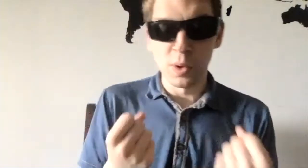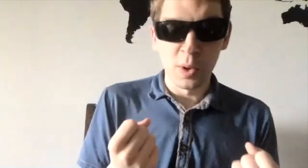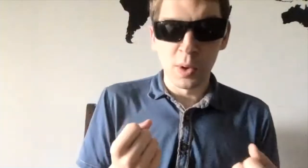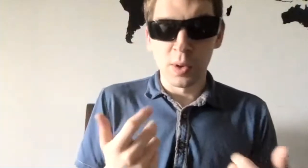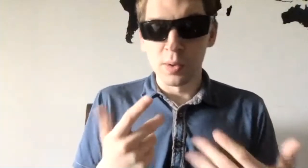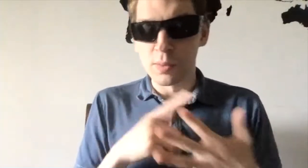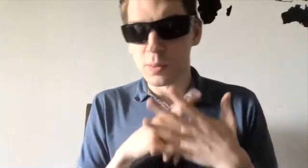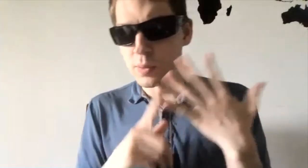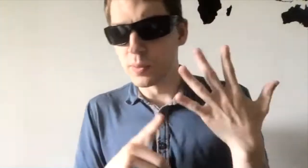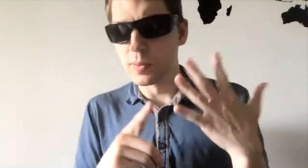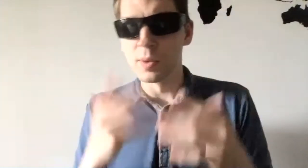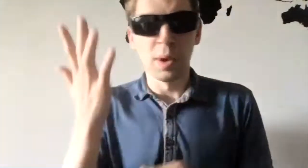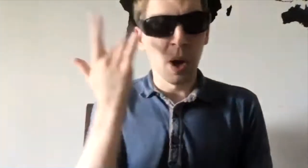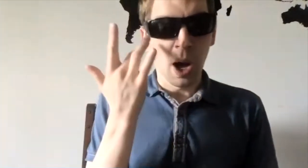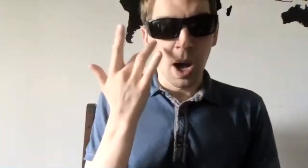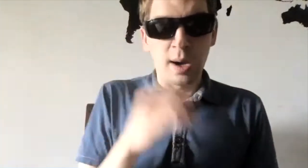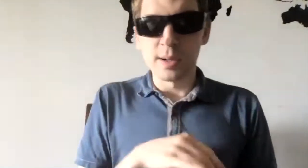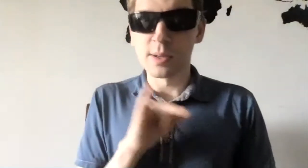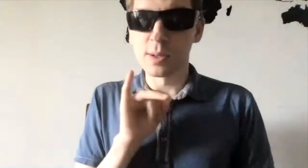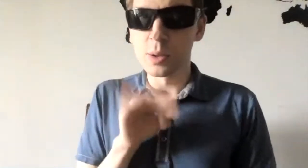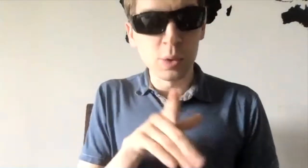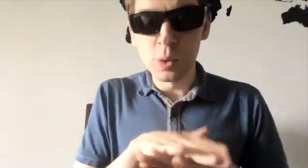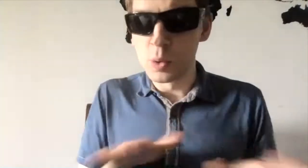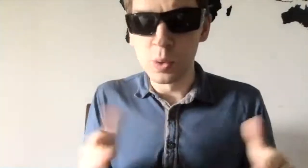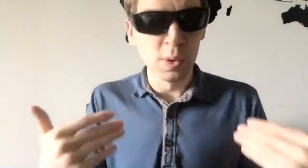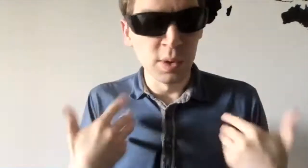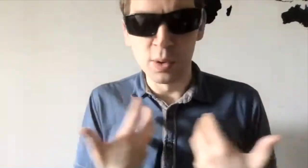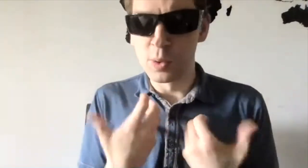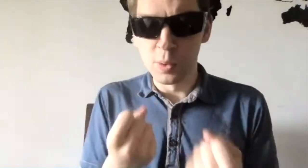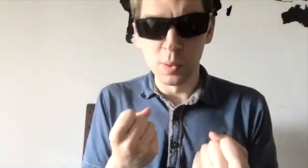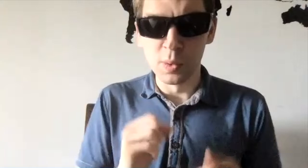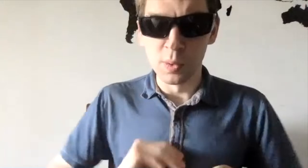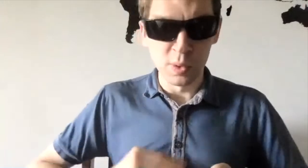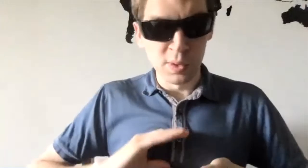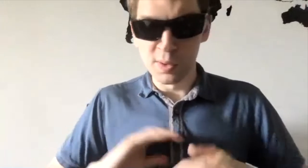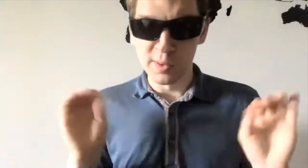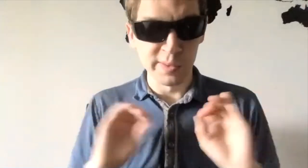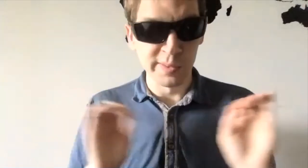and there's different ways to show to sign for self-confidence, which I really like.